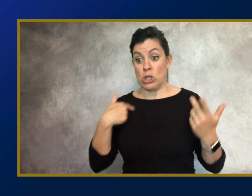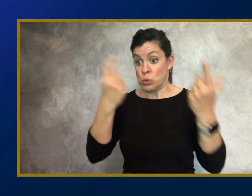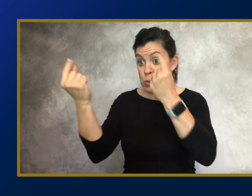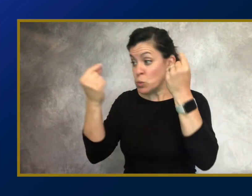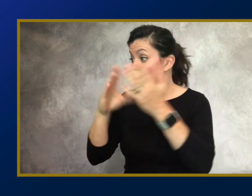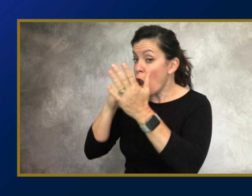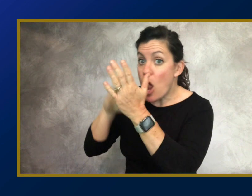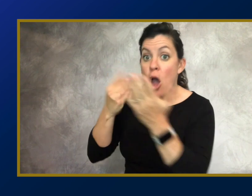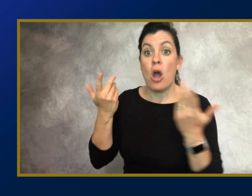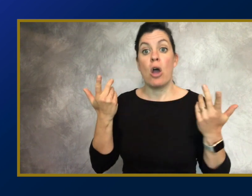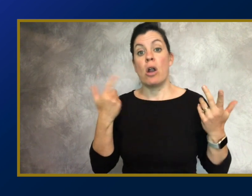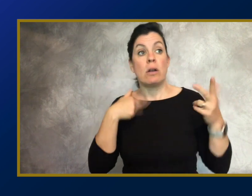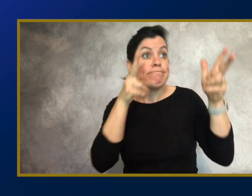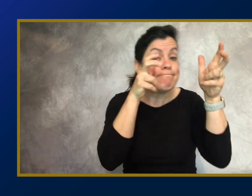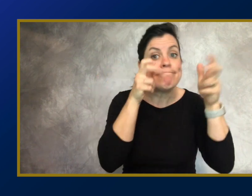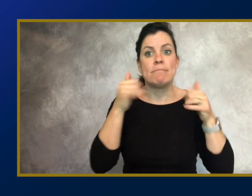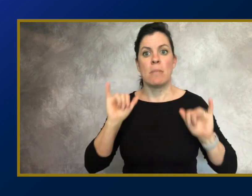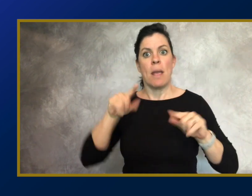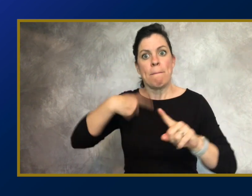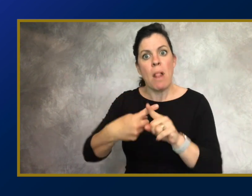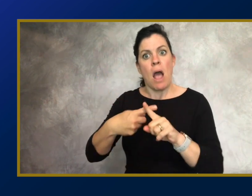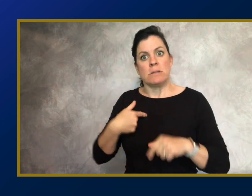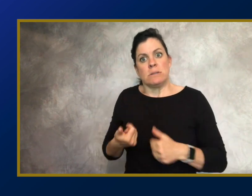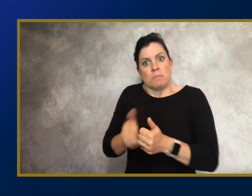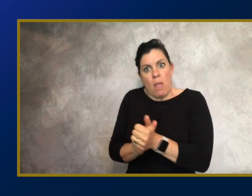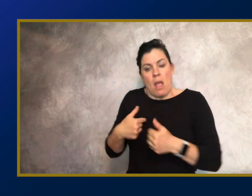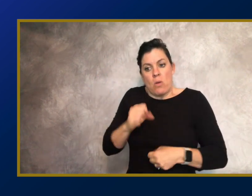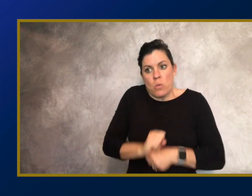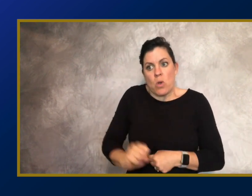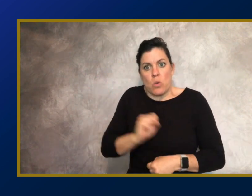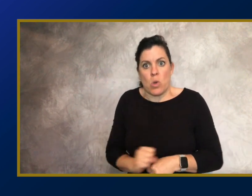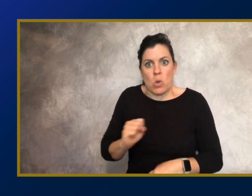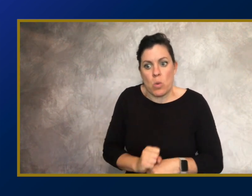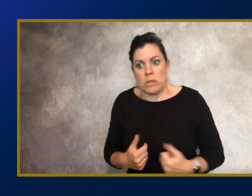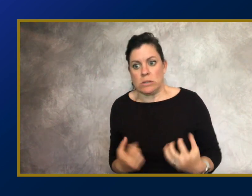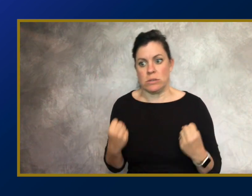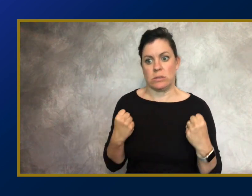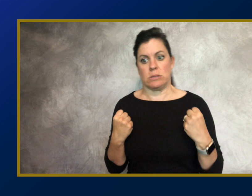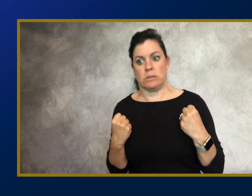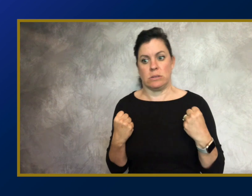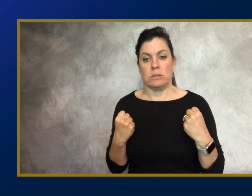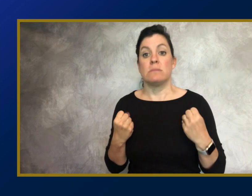just seem to always be tired. Sometimes they also struggle to get up from the floor. Instead of